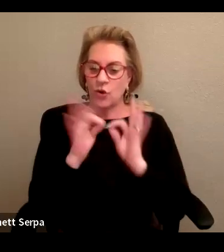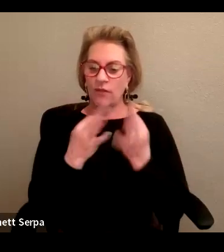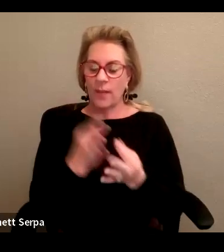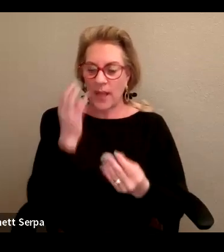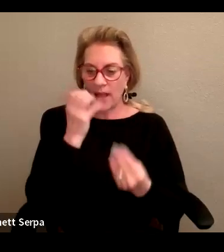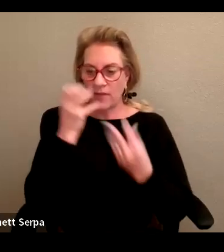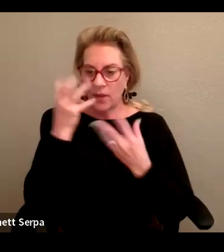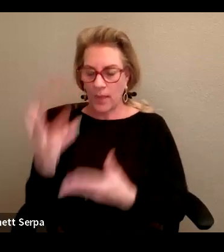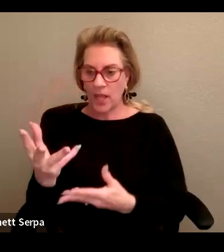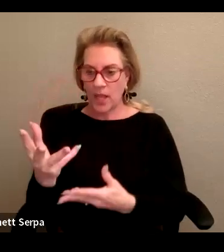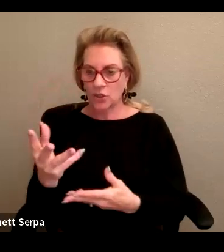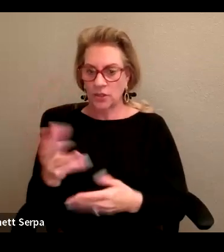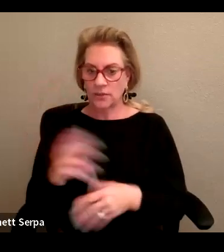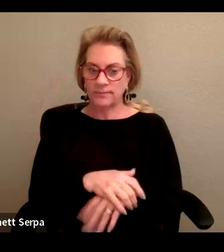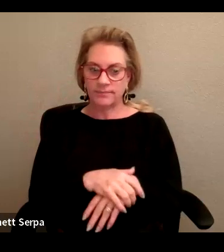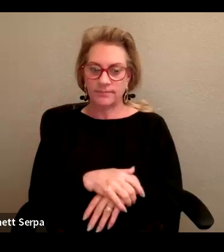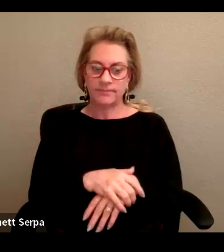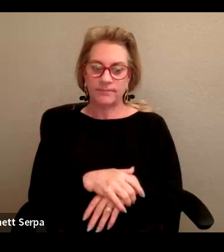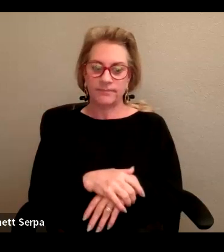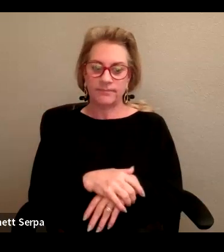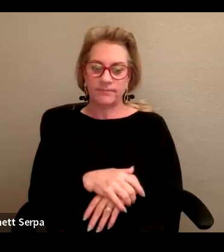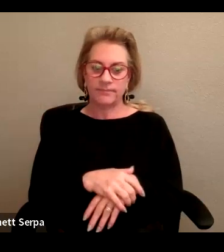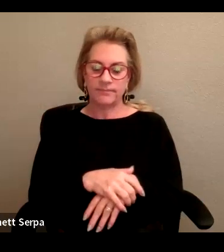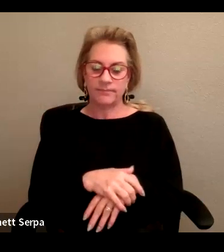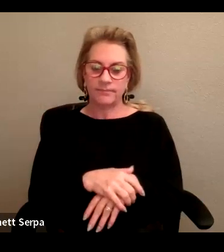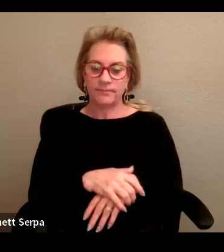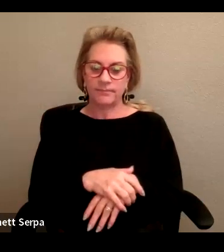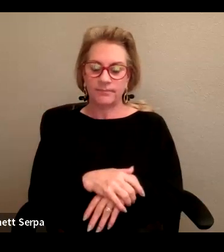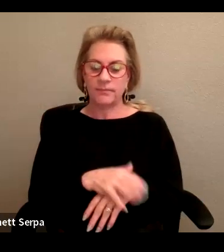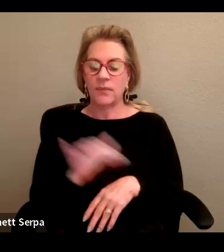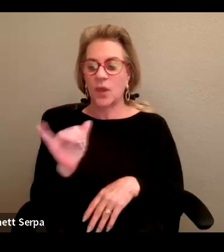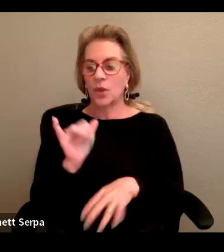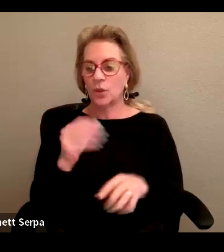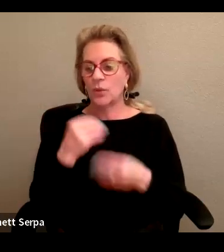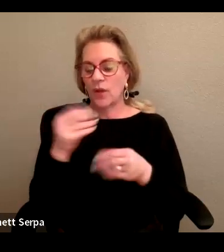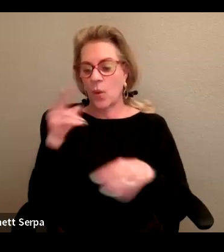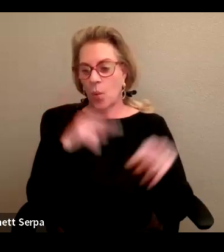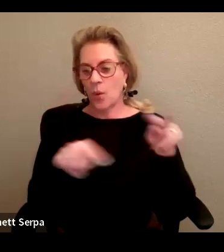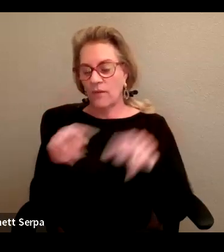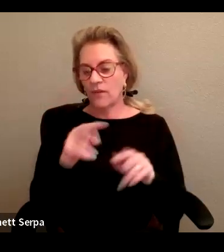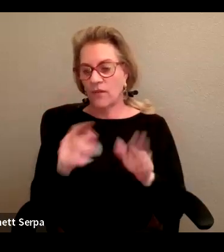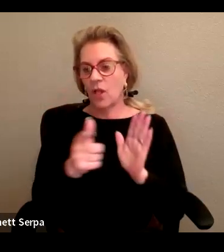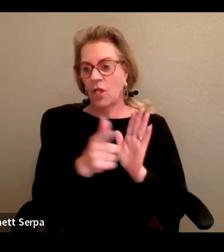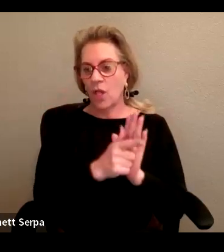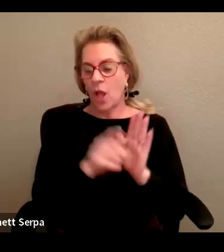permitted by law and they also provide an overview of laws and model policies